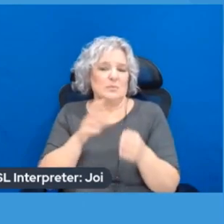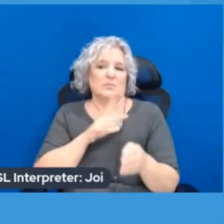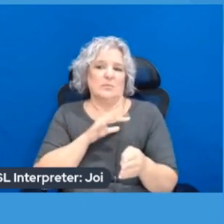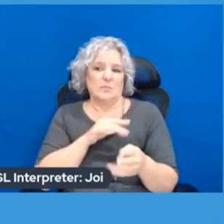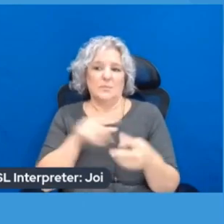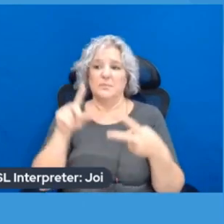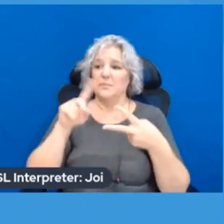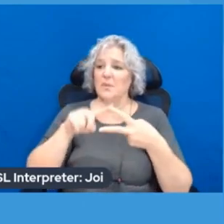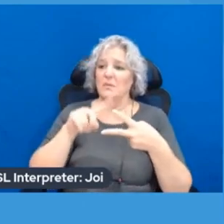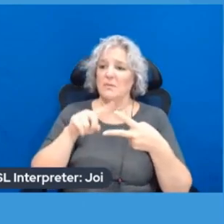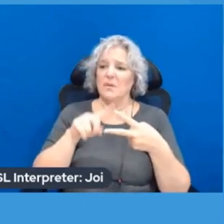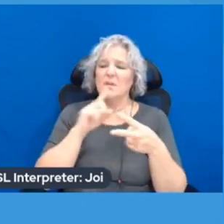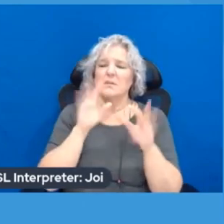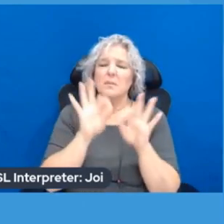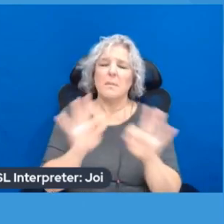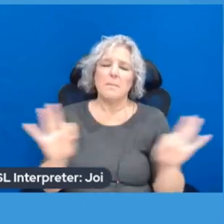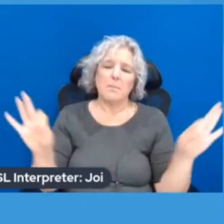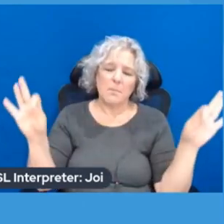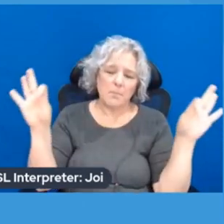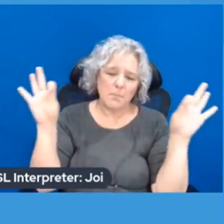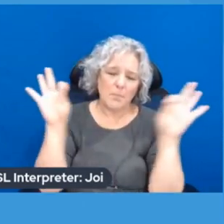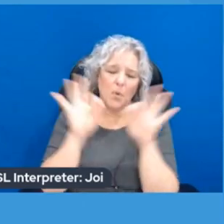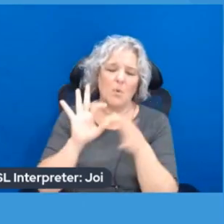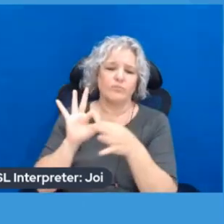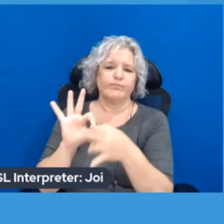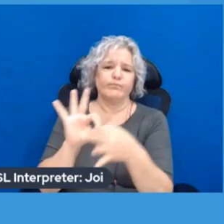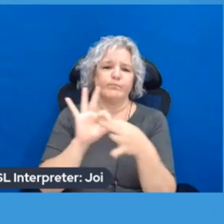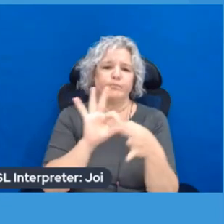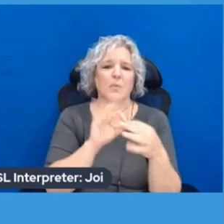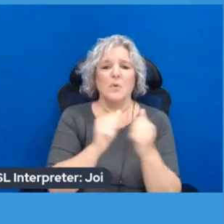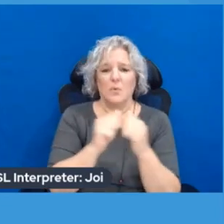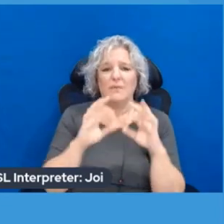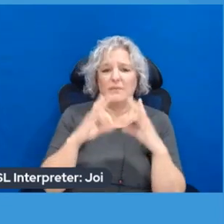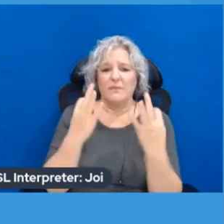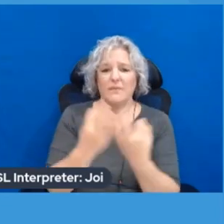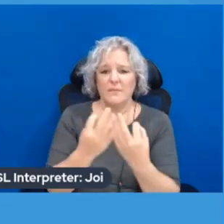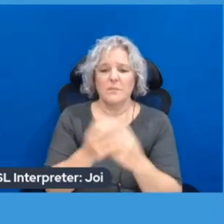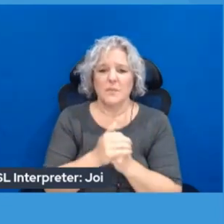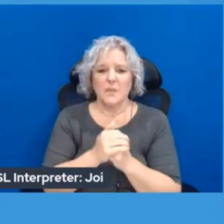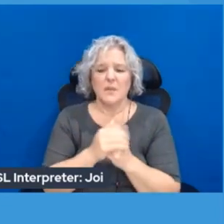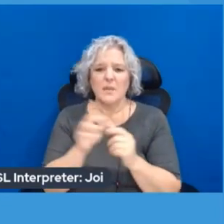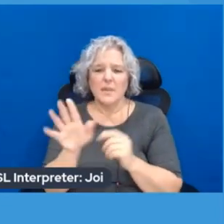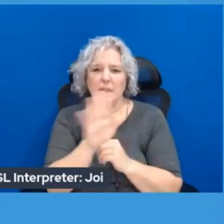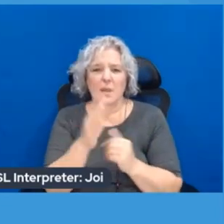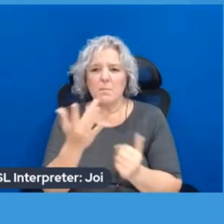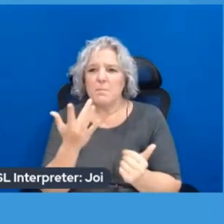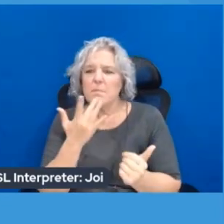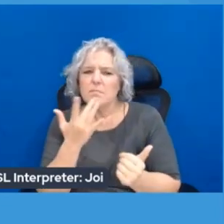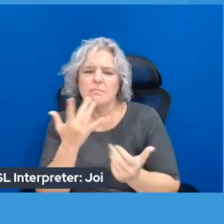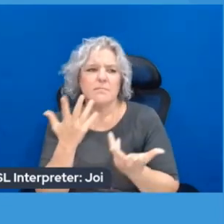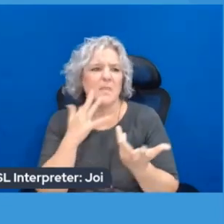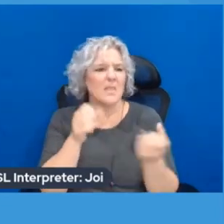it's critical to connect with families during this time to understand their preferences, their strengths and needs,